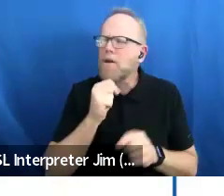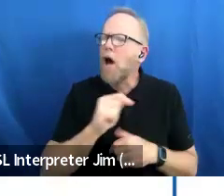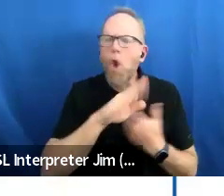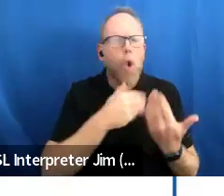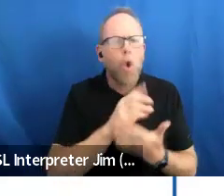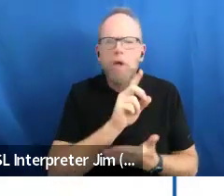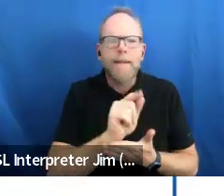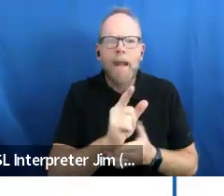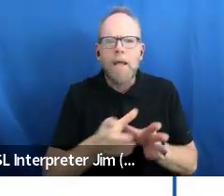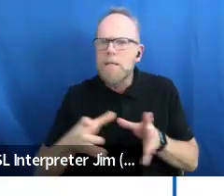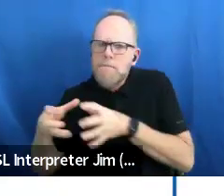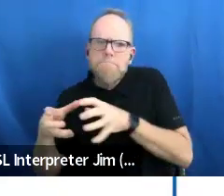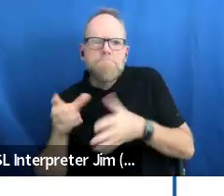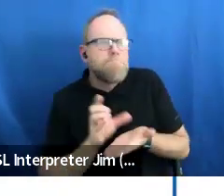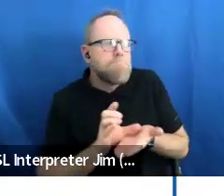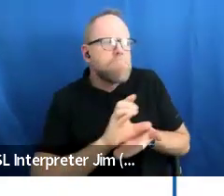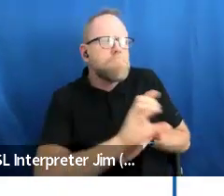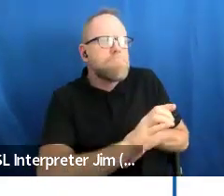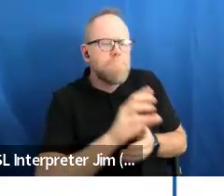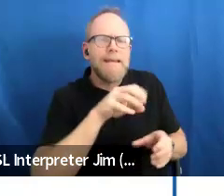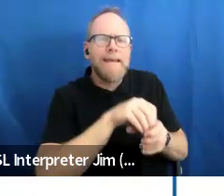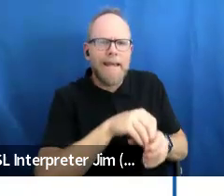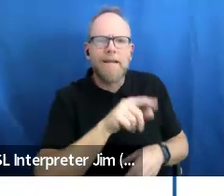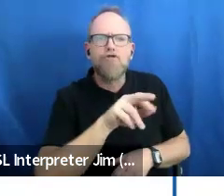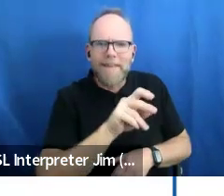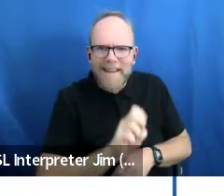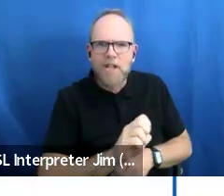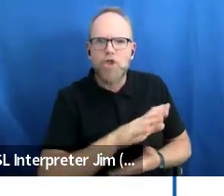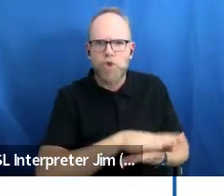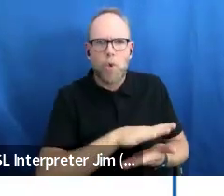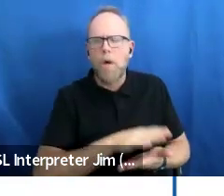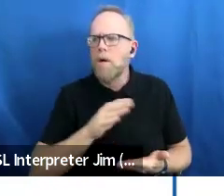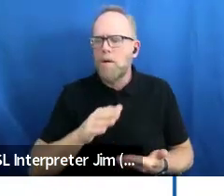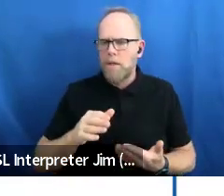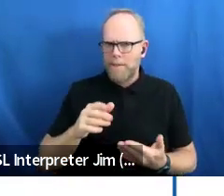It should be based on what people want to do. With the rest of their lives.